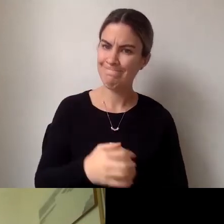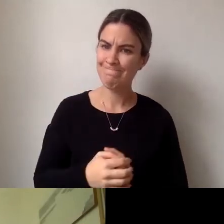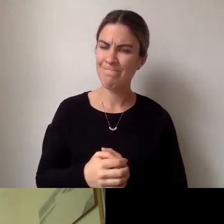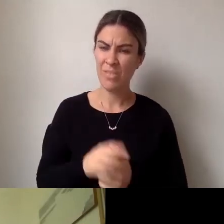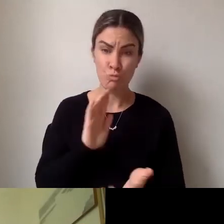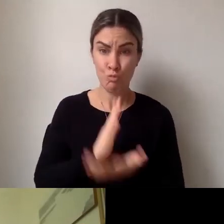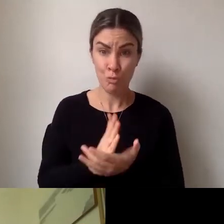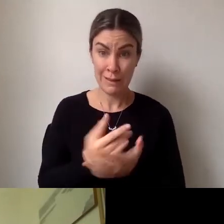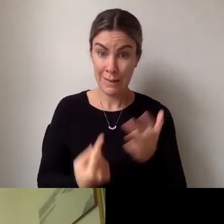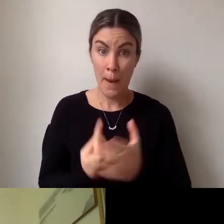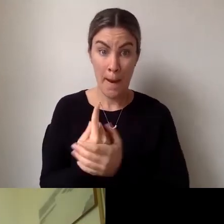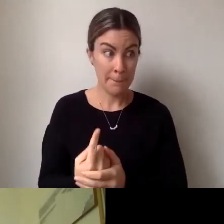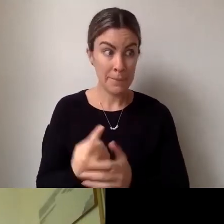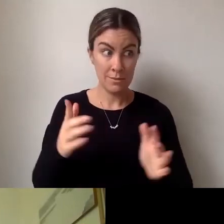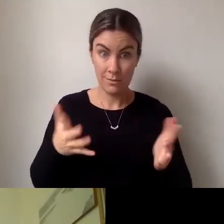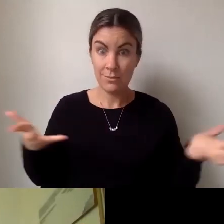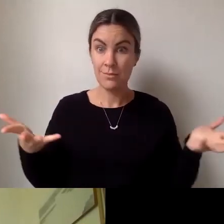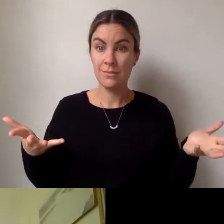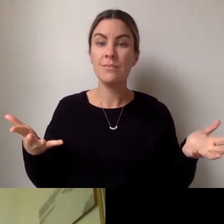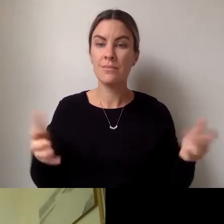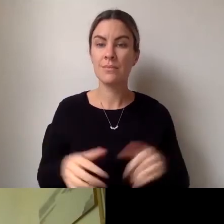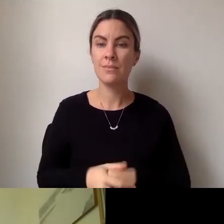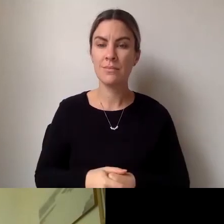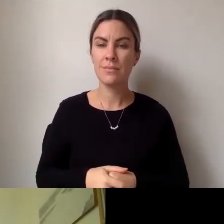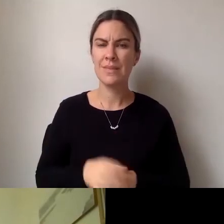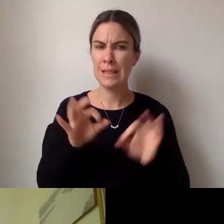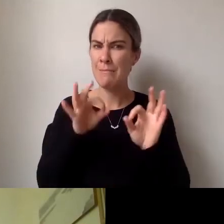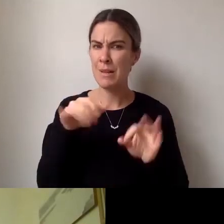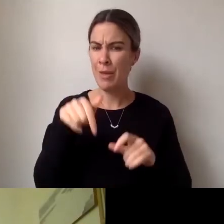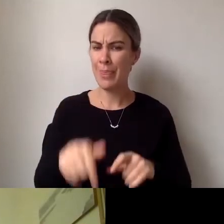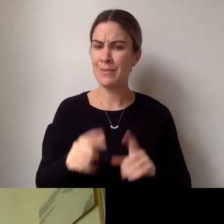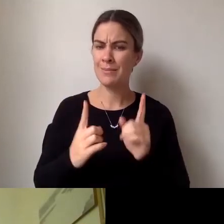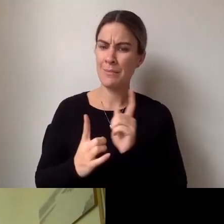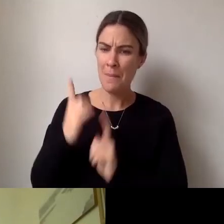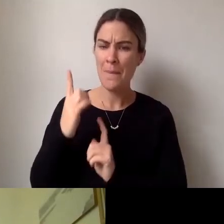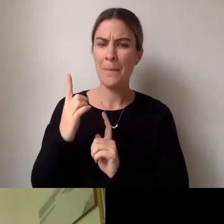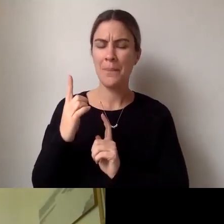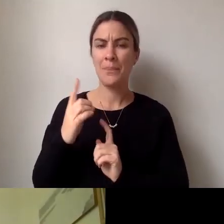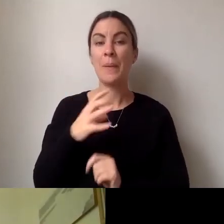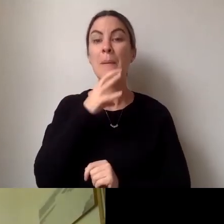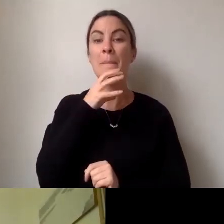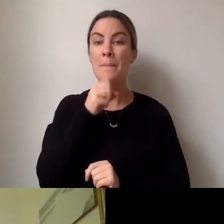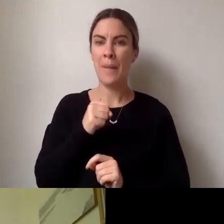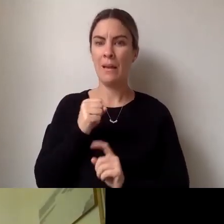when we're talking about like gendered power. Men intimidate women